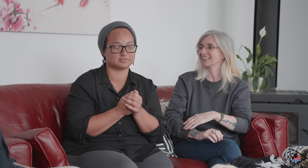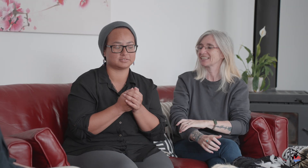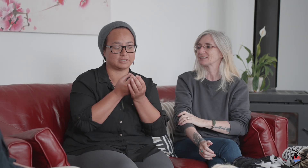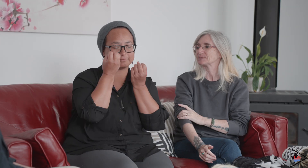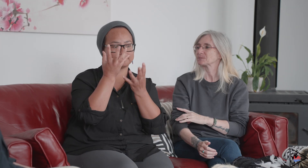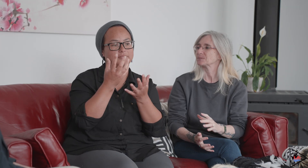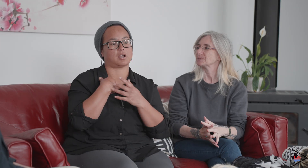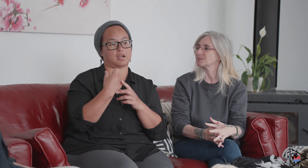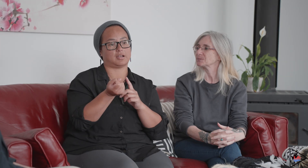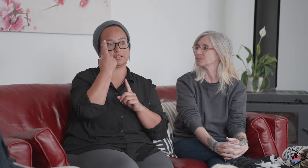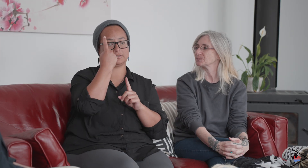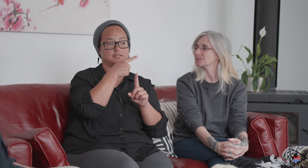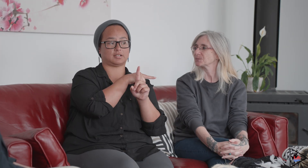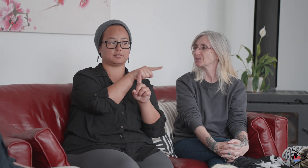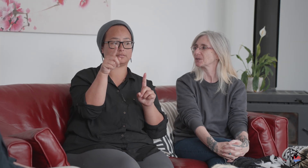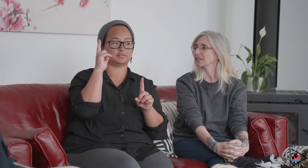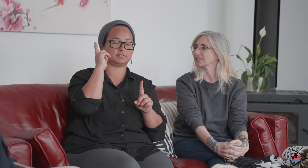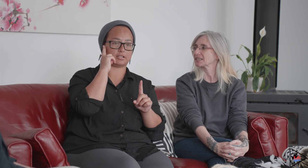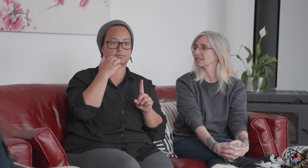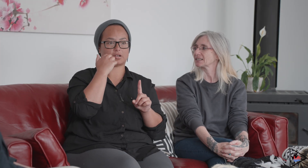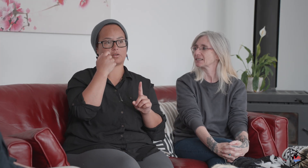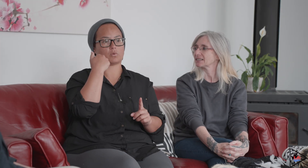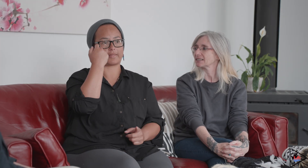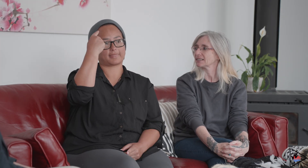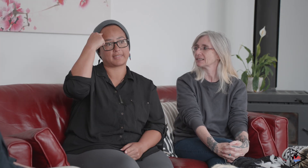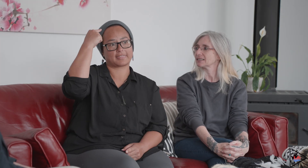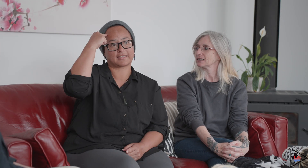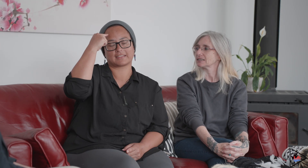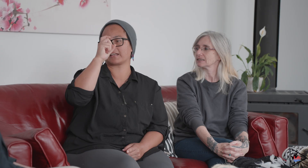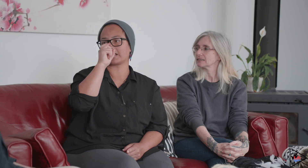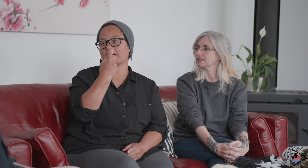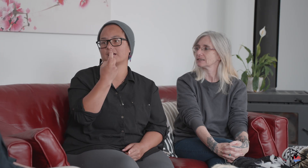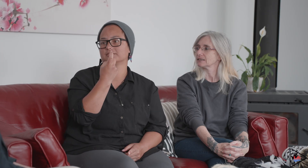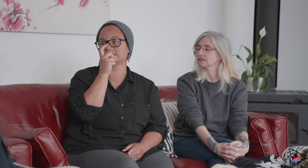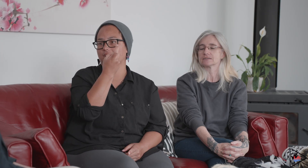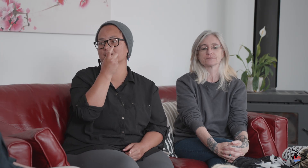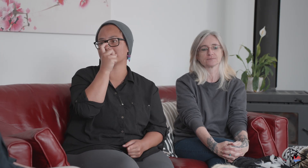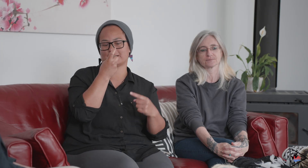Yeah. I think one thing I want to say is that for Deaf Māori, I know a lot of people